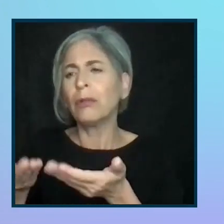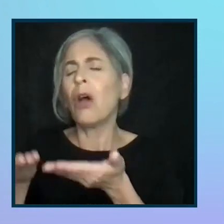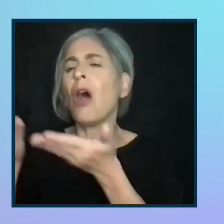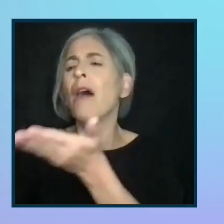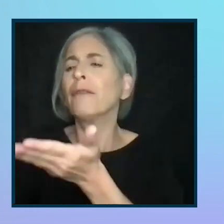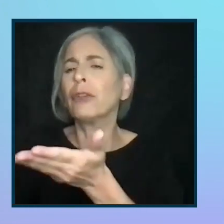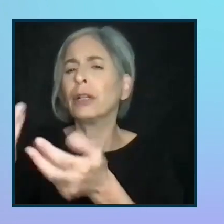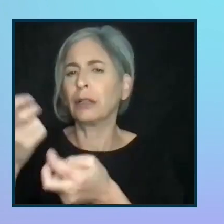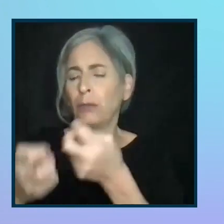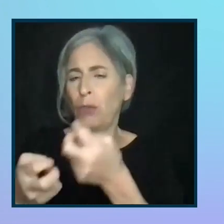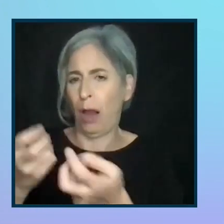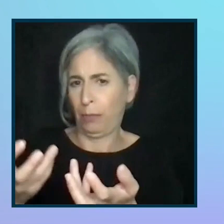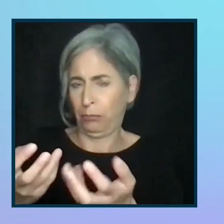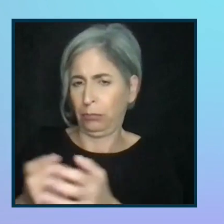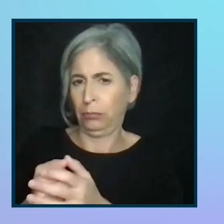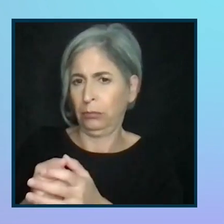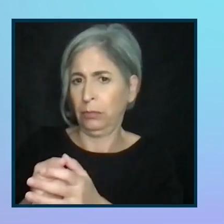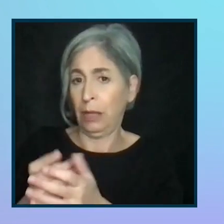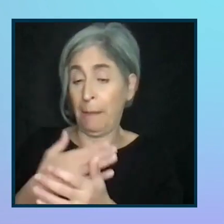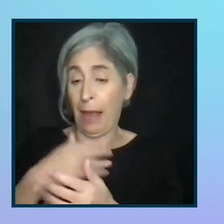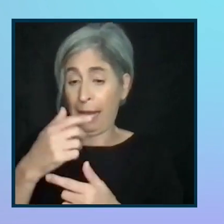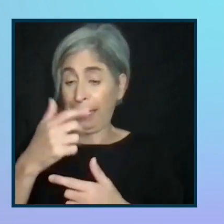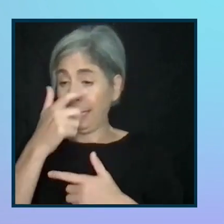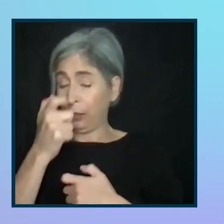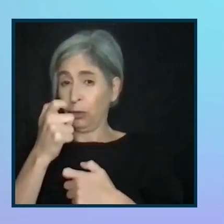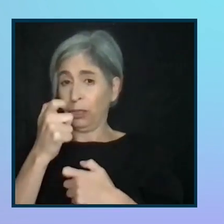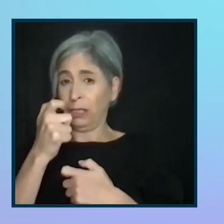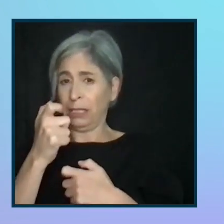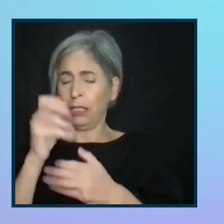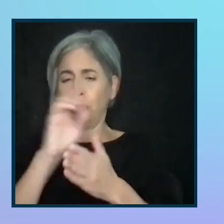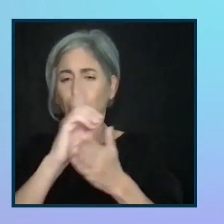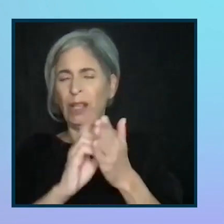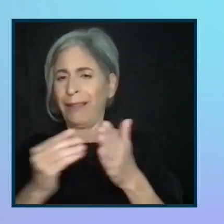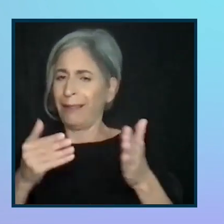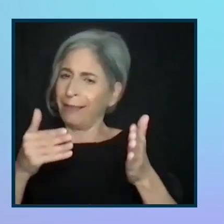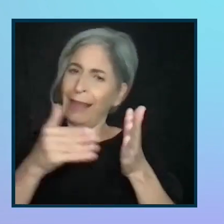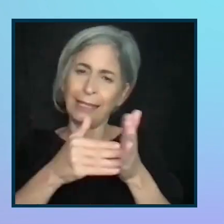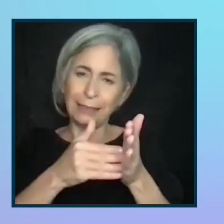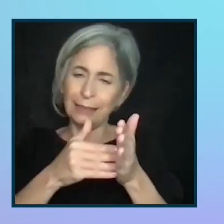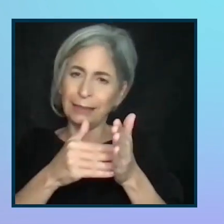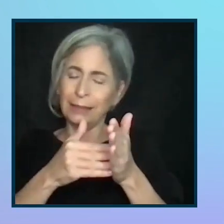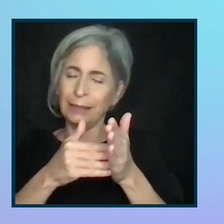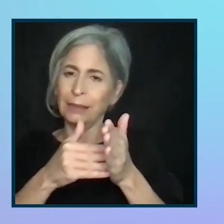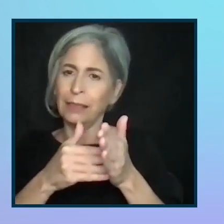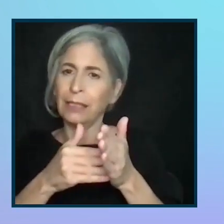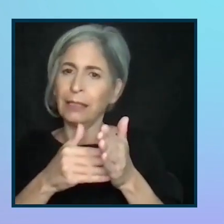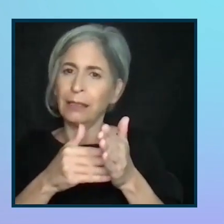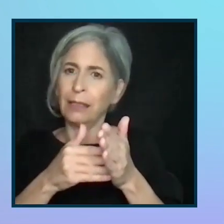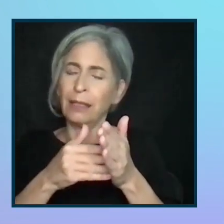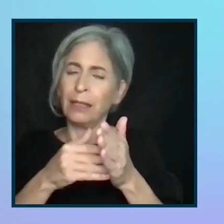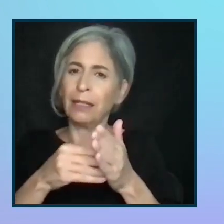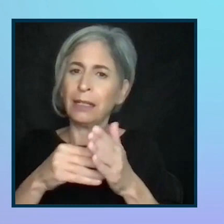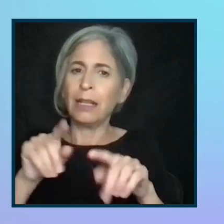But my interest is in designing against, right, and creating that friction and leaning into those moments